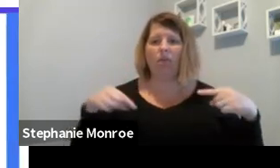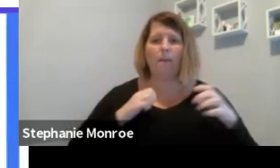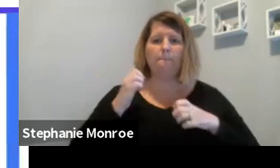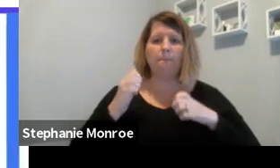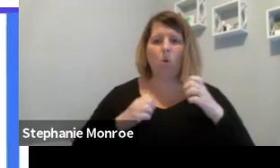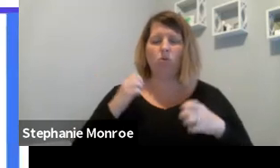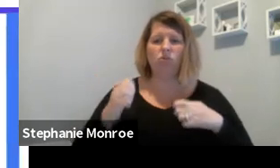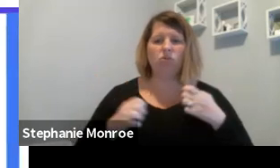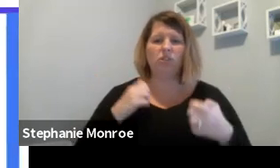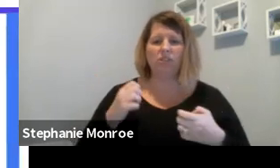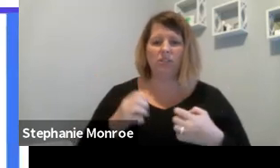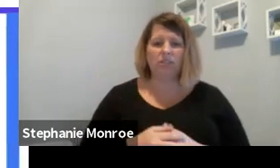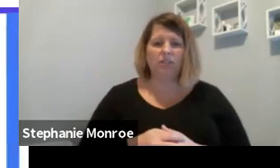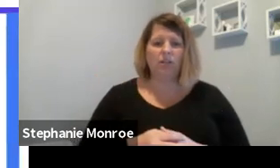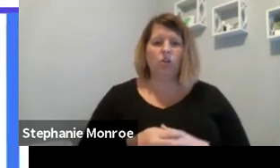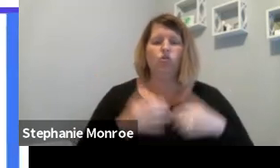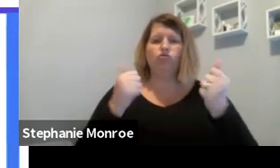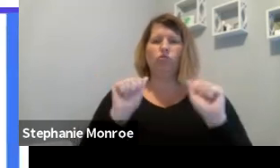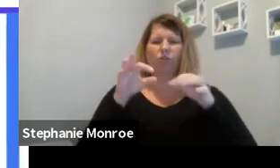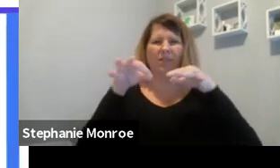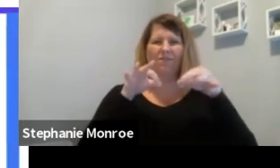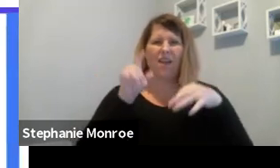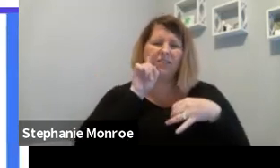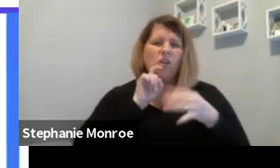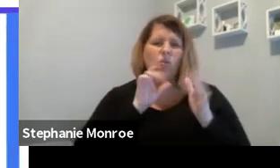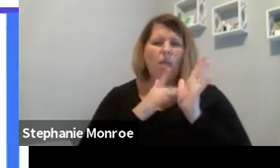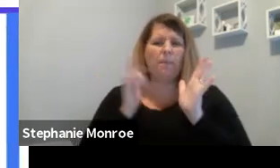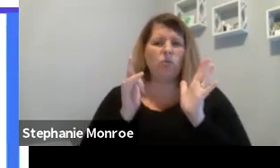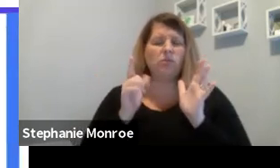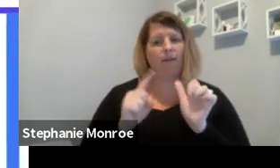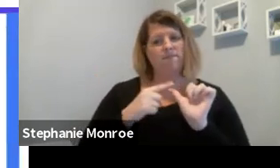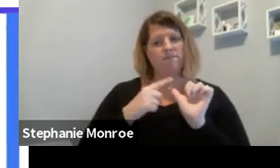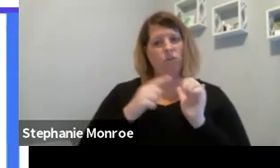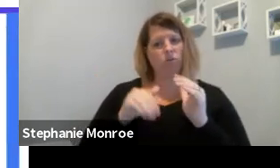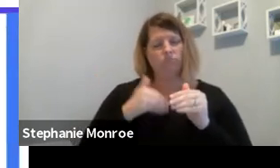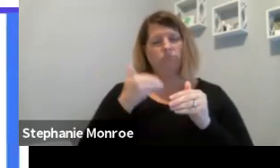Defining sexual abuse can often be the first step to understanding it.